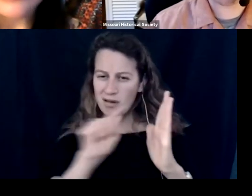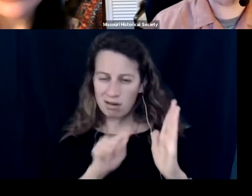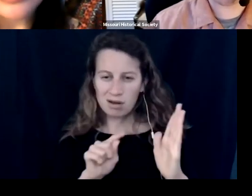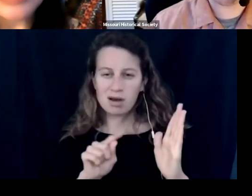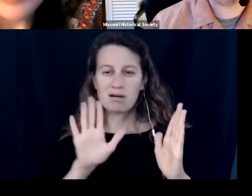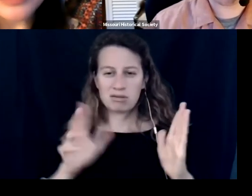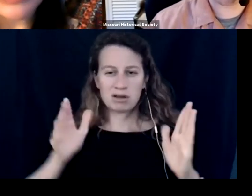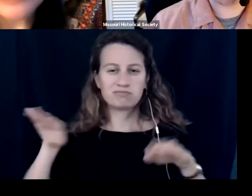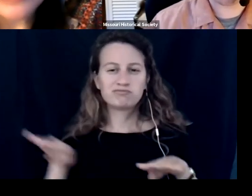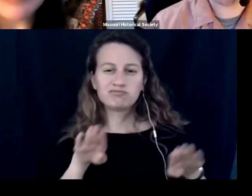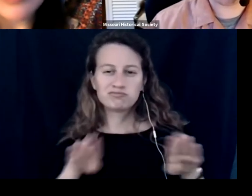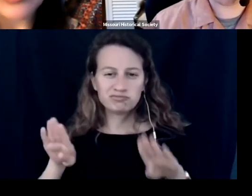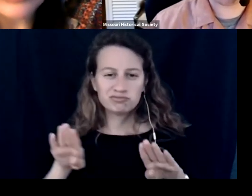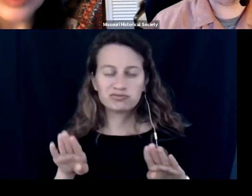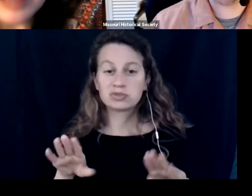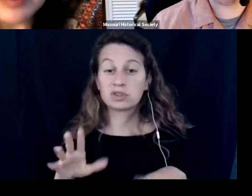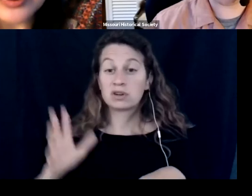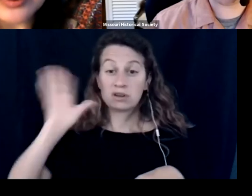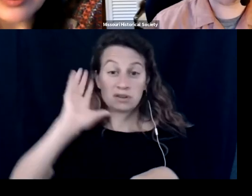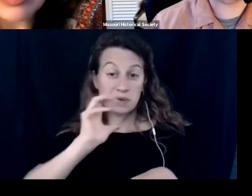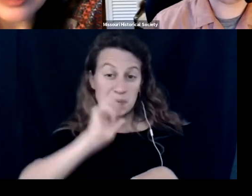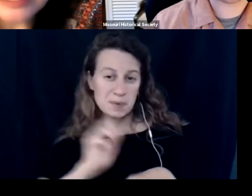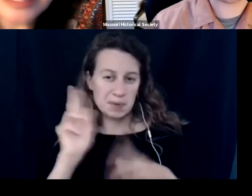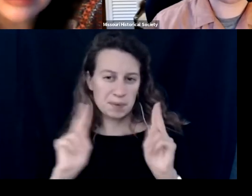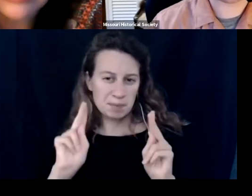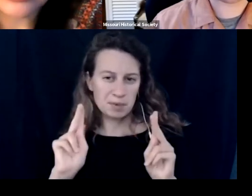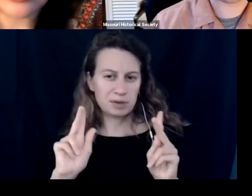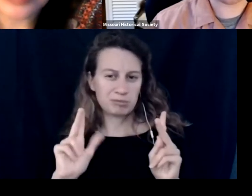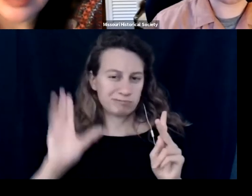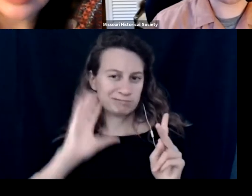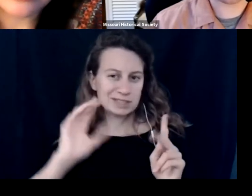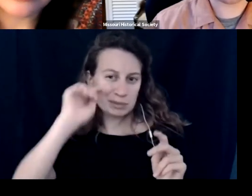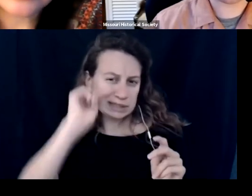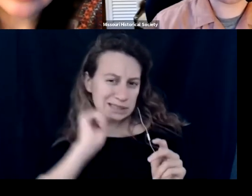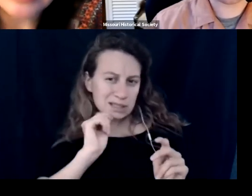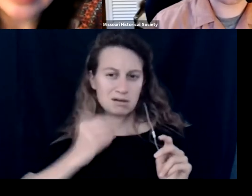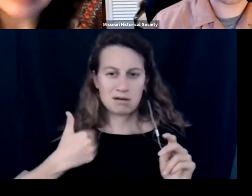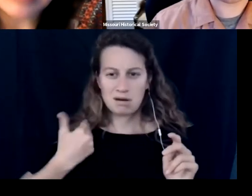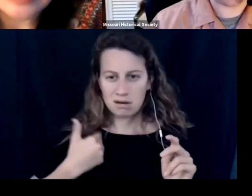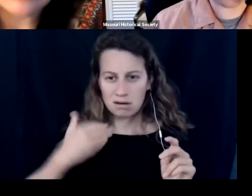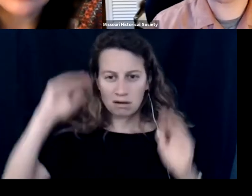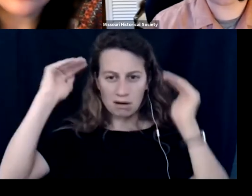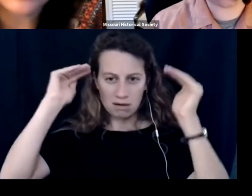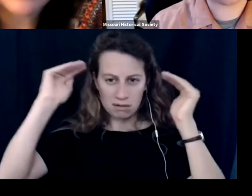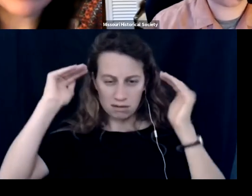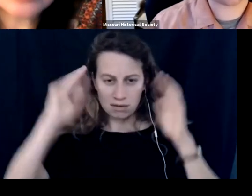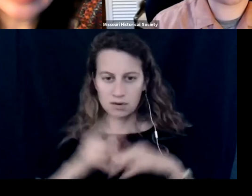you can get that link at our website. If you go to mo history.org. Slash events. That'll feet Yeah, that'll